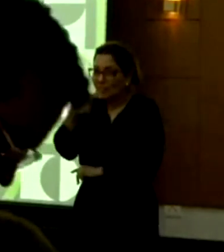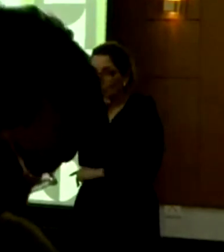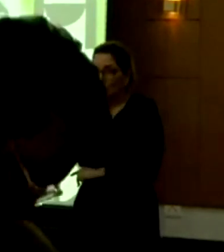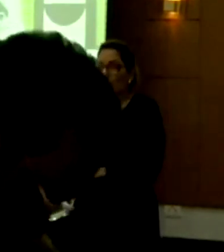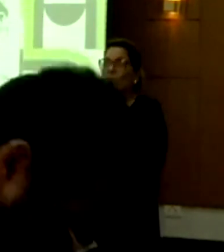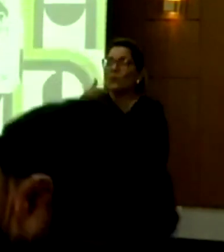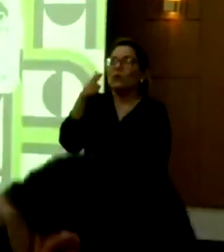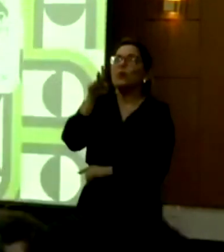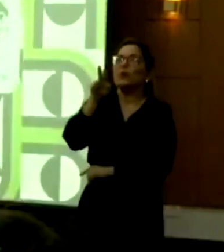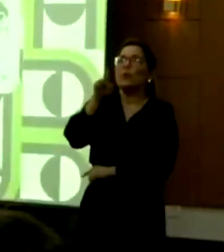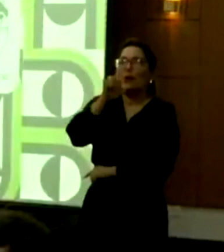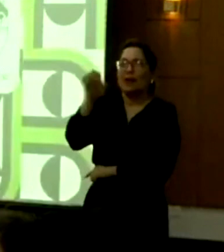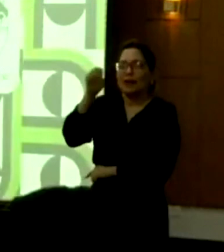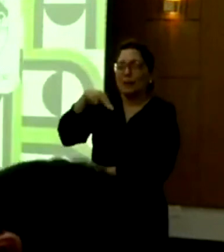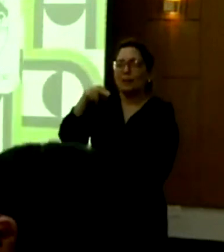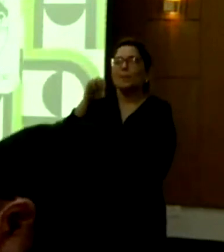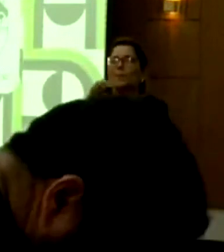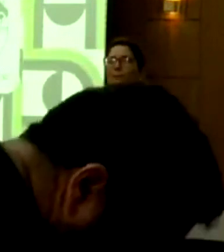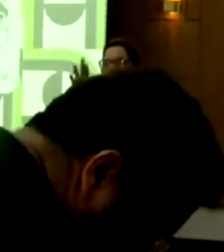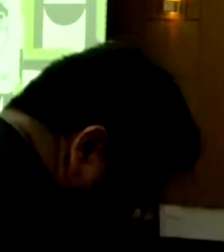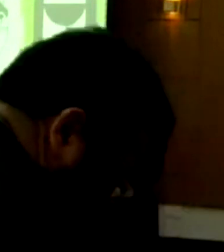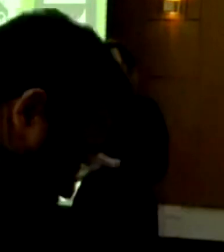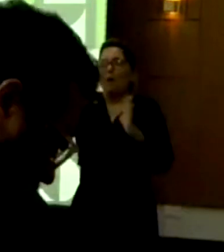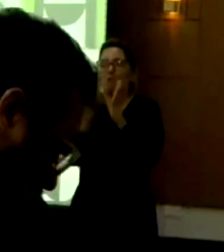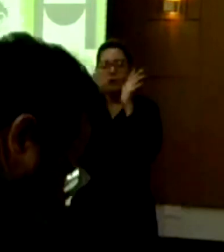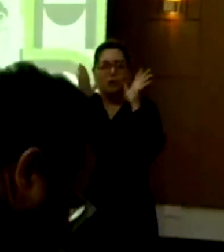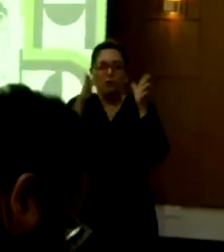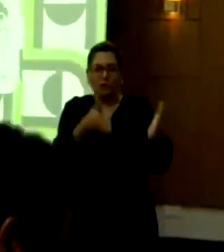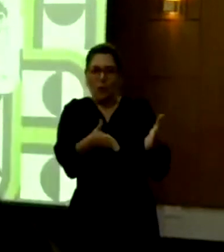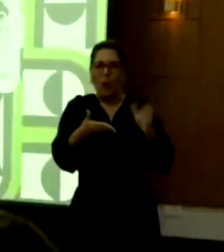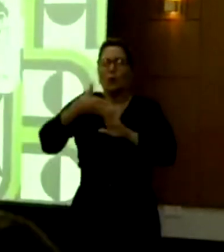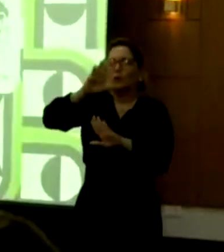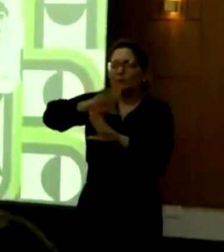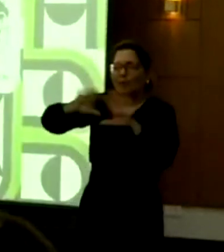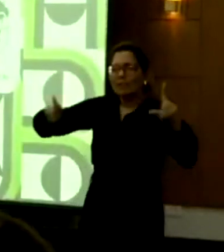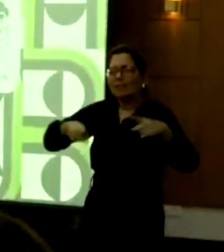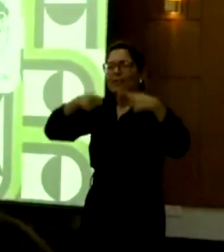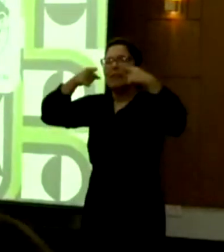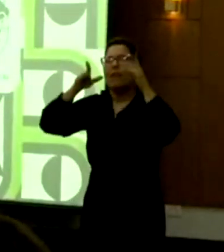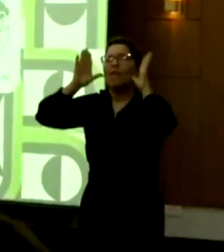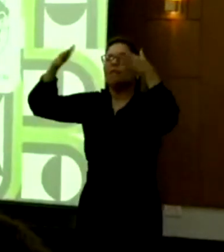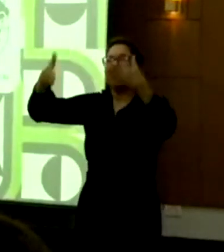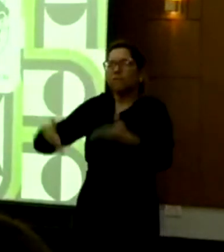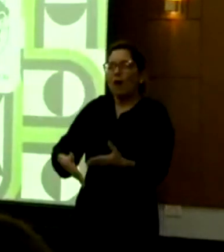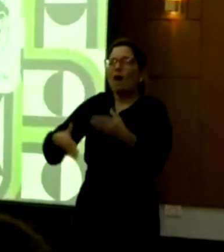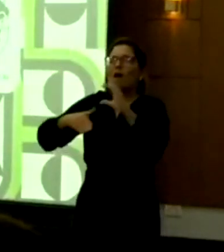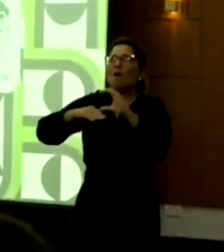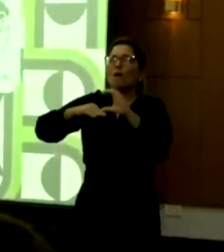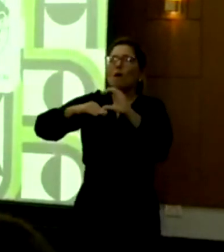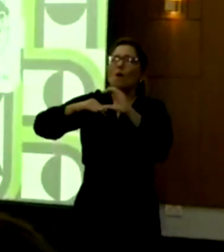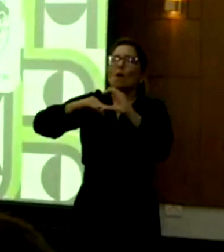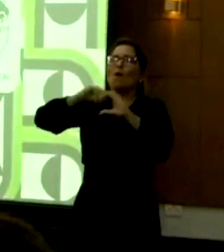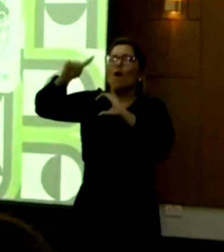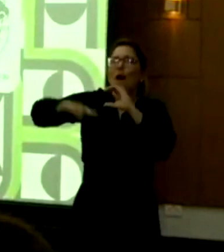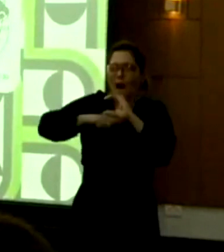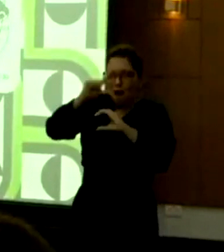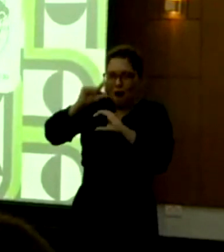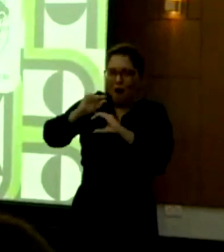in focus opportunities and challenges towards the World Cup and thirty to share and discuss topics of a huge relevance